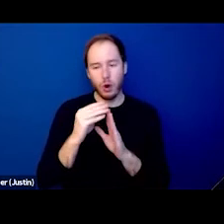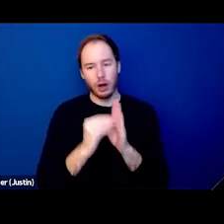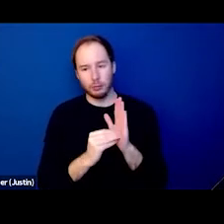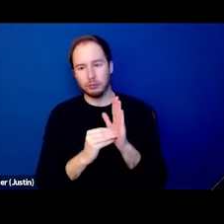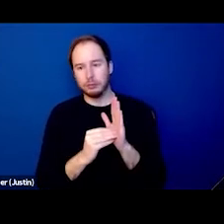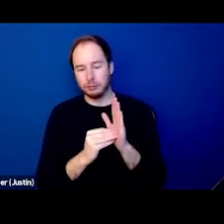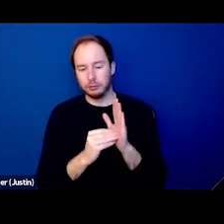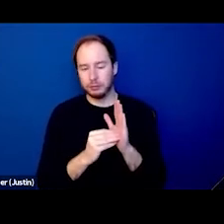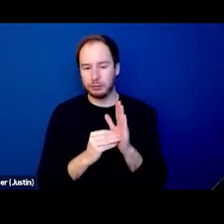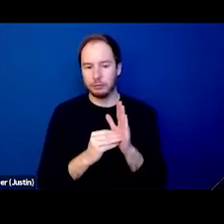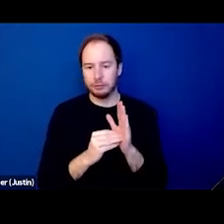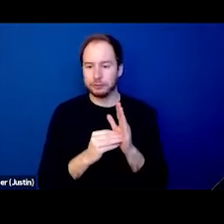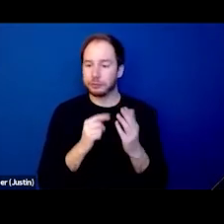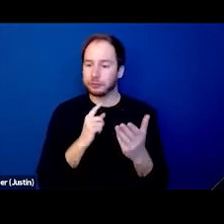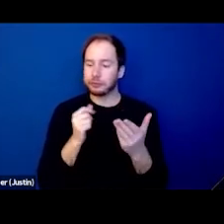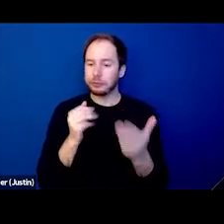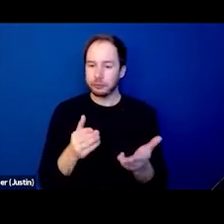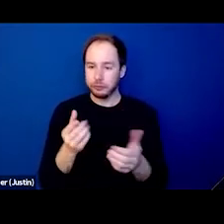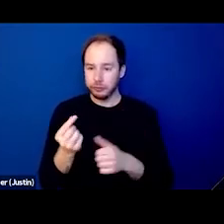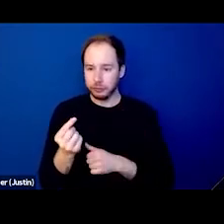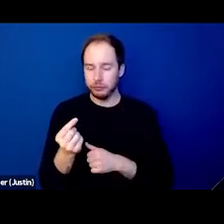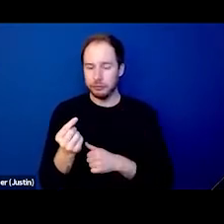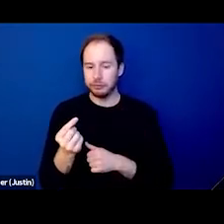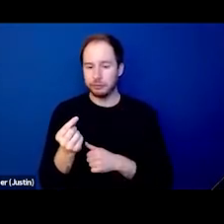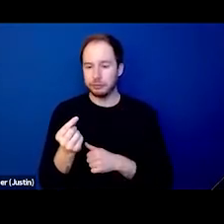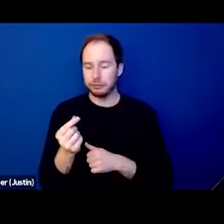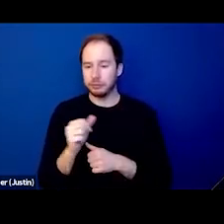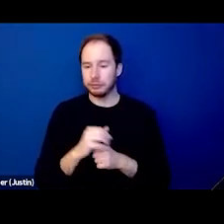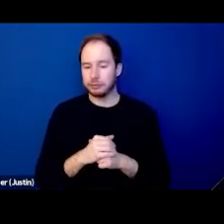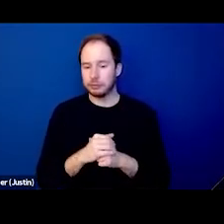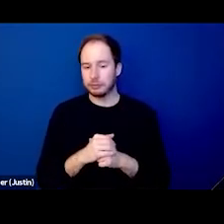And so a suggestion is to create a receptive environment